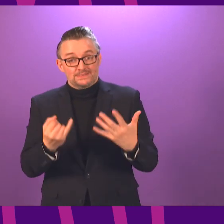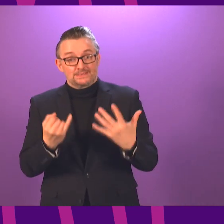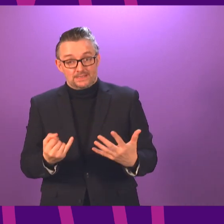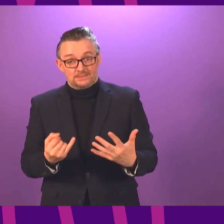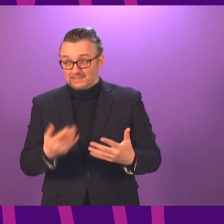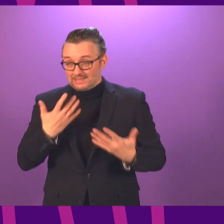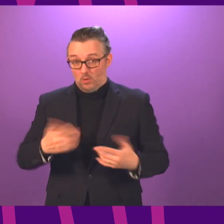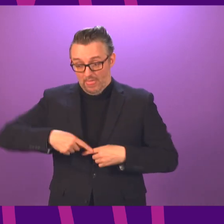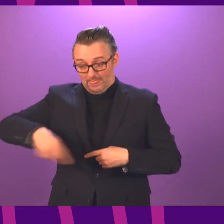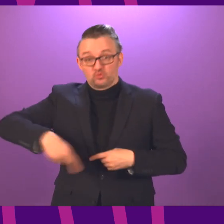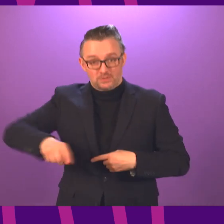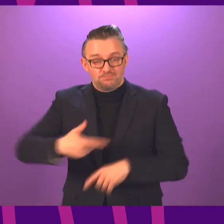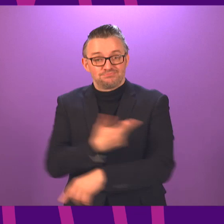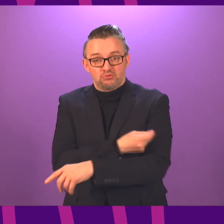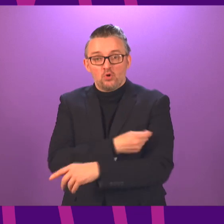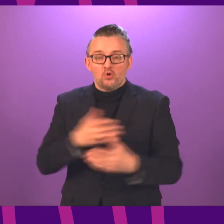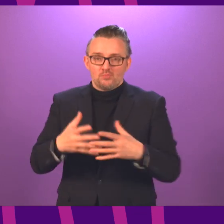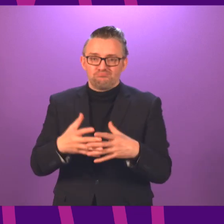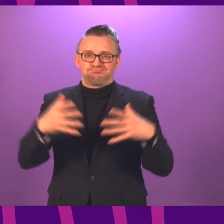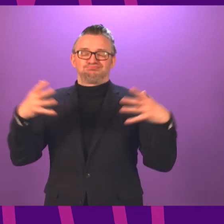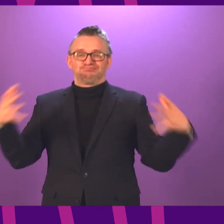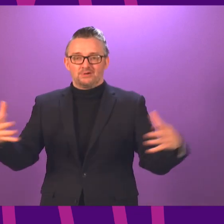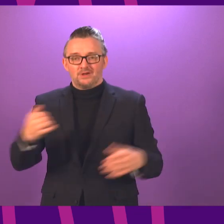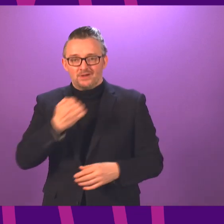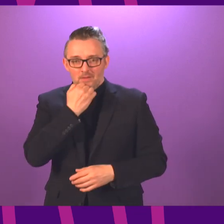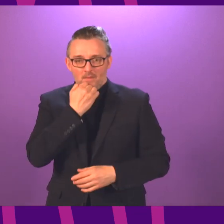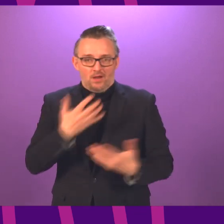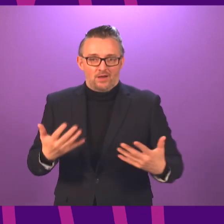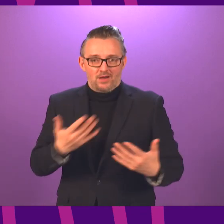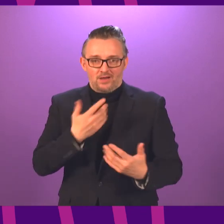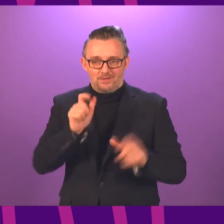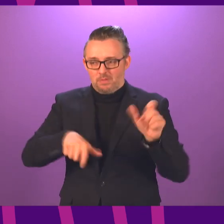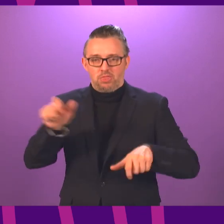as of this week, is a large number of people. It will take some time to get through all